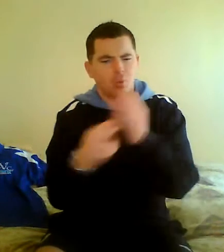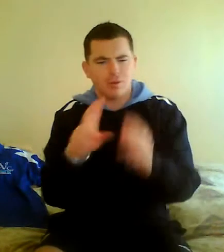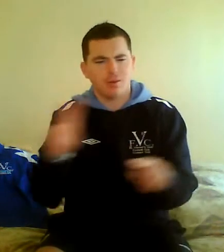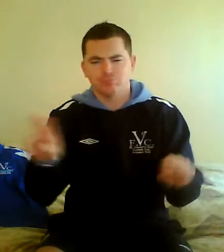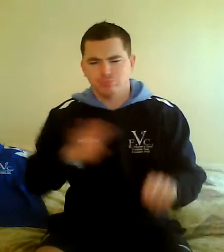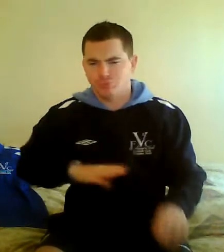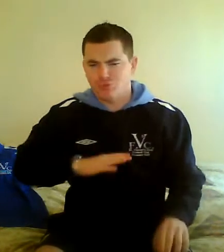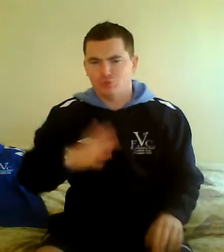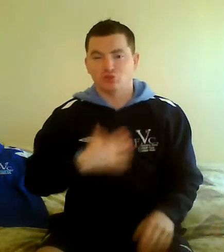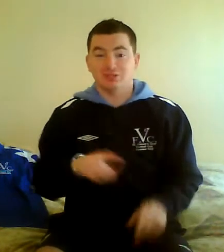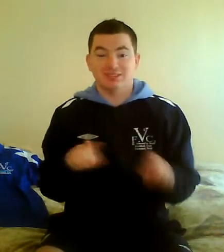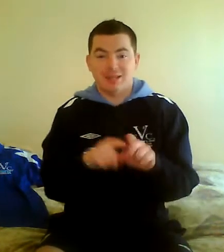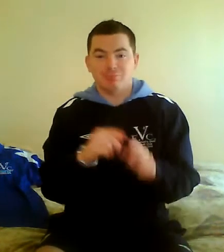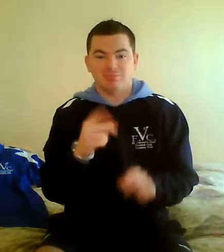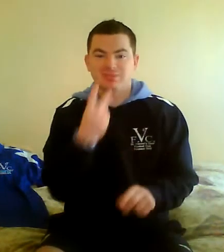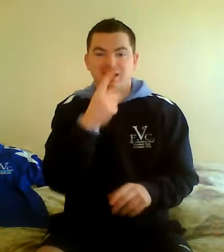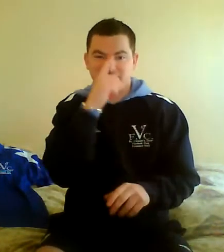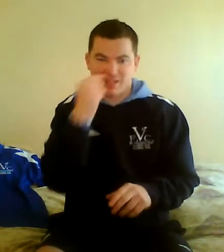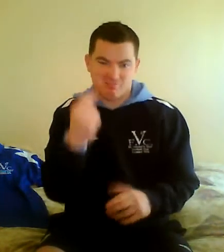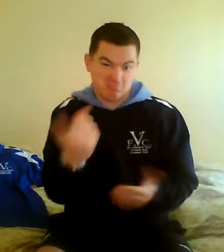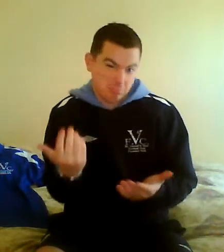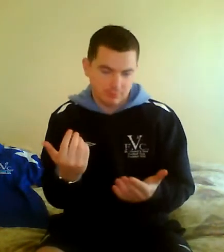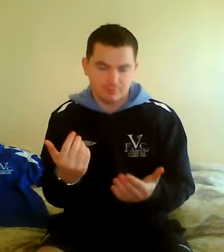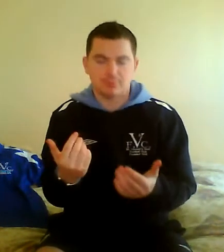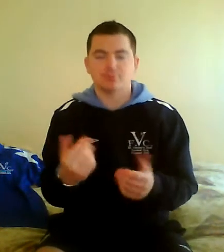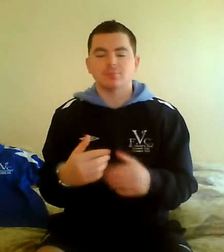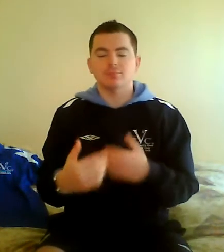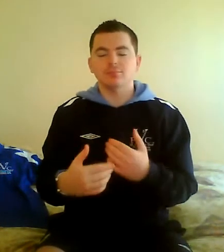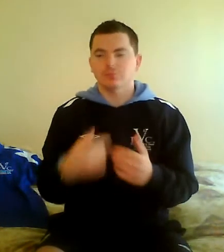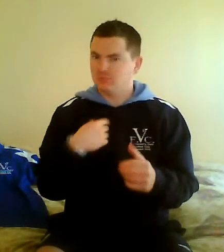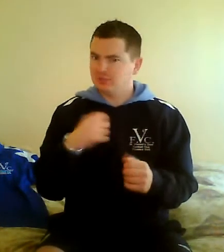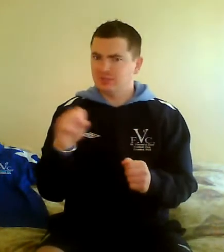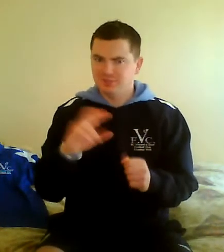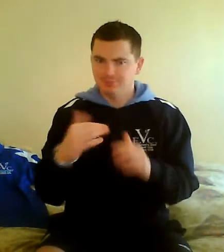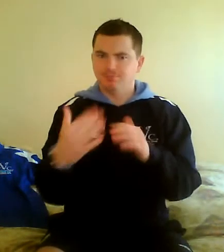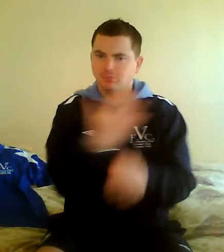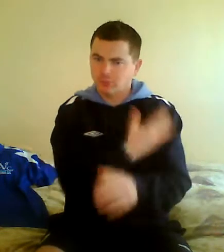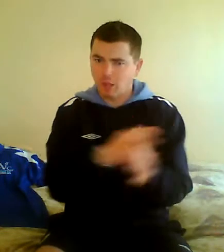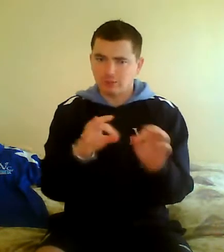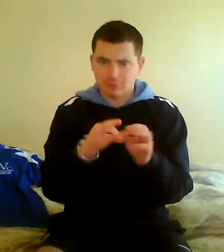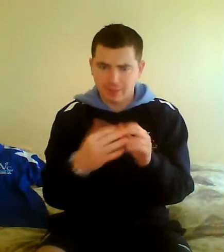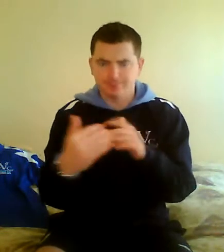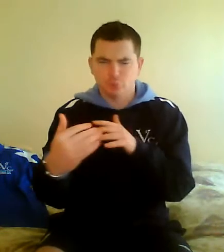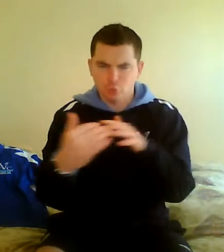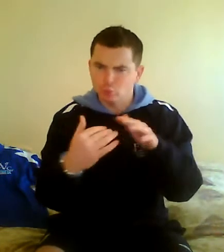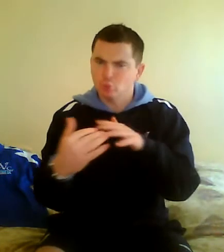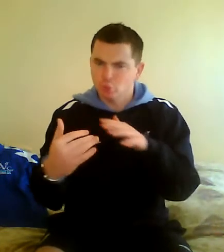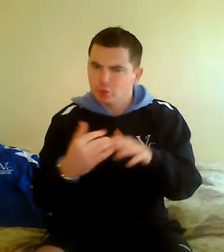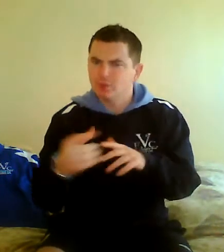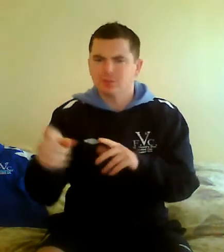Not brothers, just share the same surname! St Vincent's started the game, it was tight